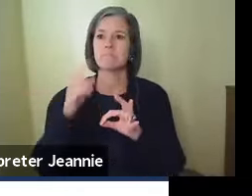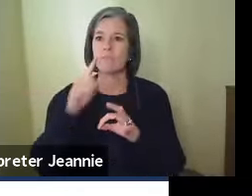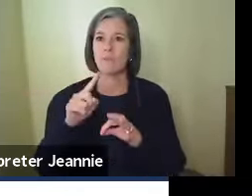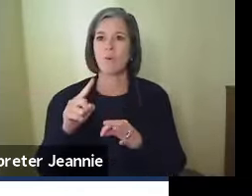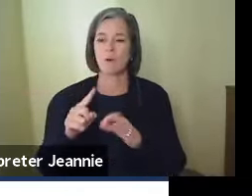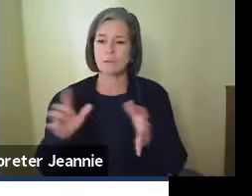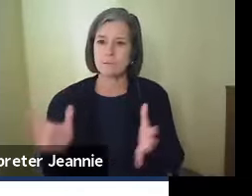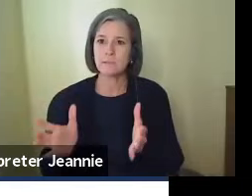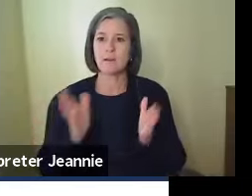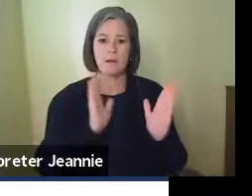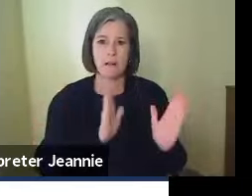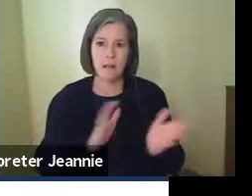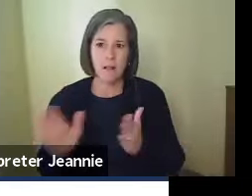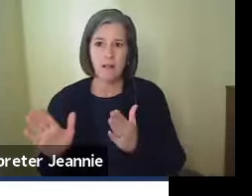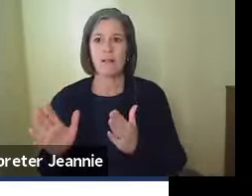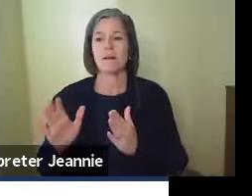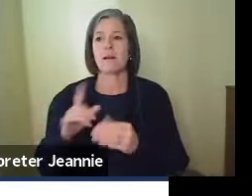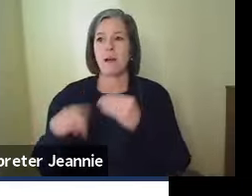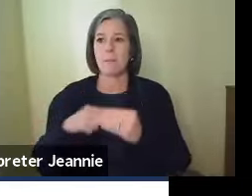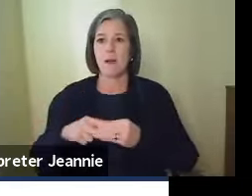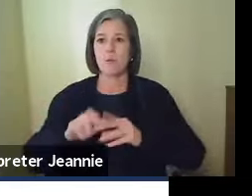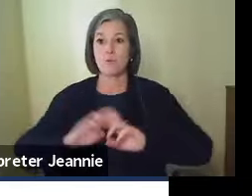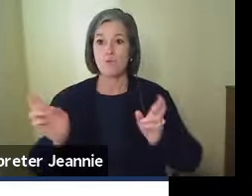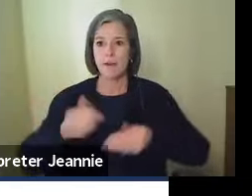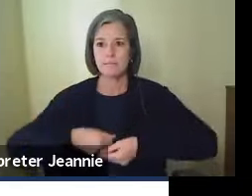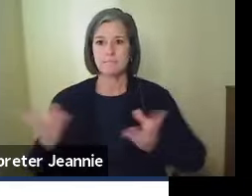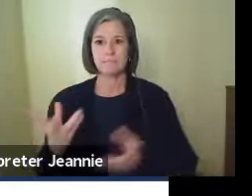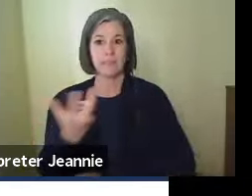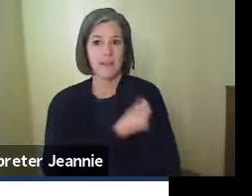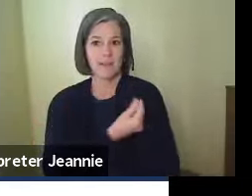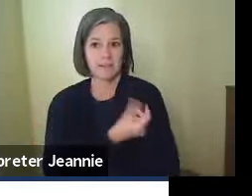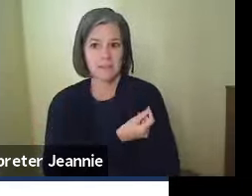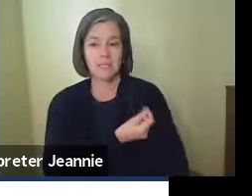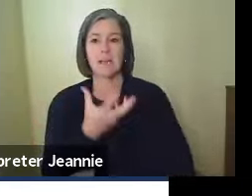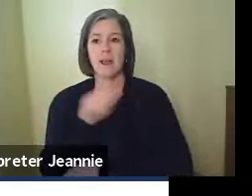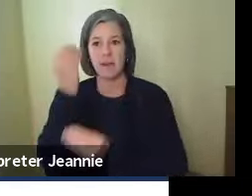organized around getting these vaccines out and getting information out about them.